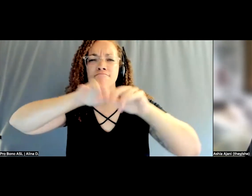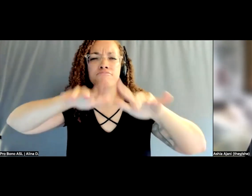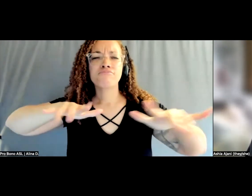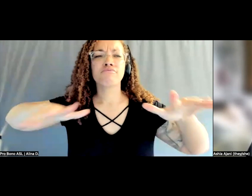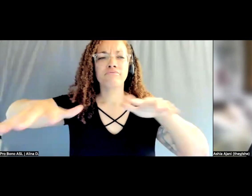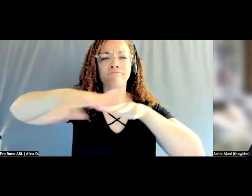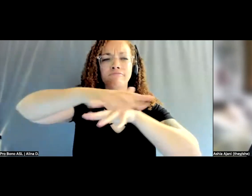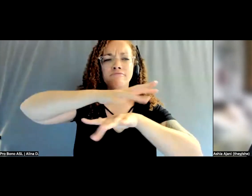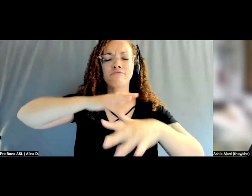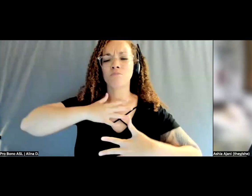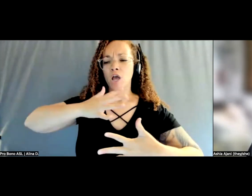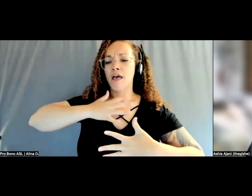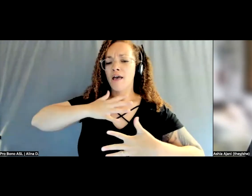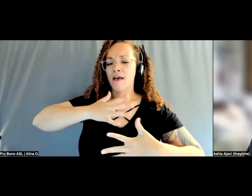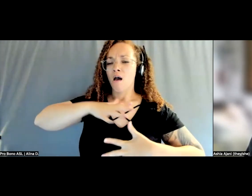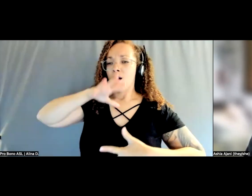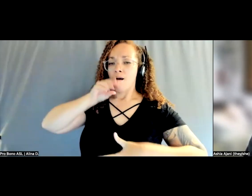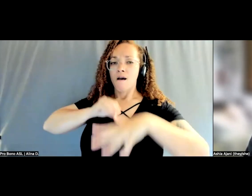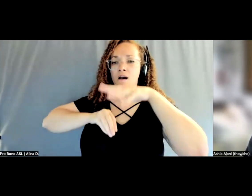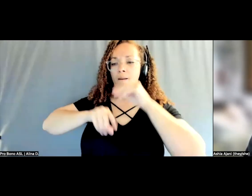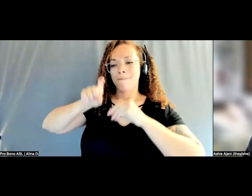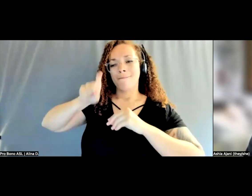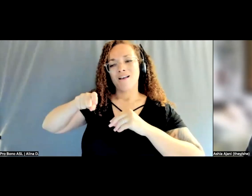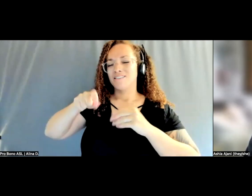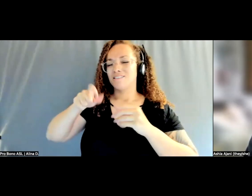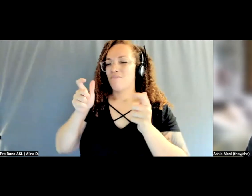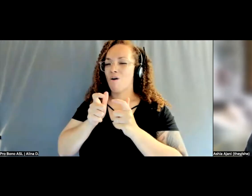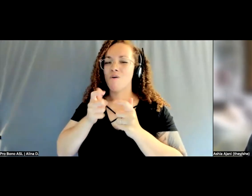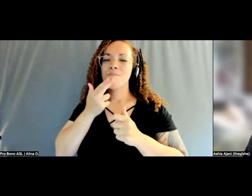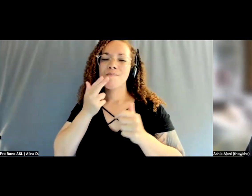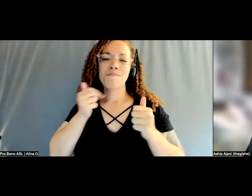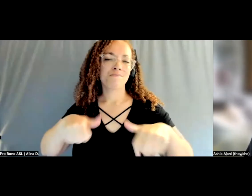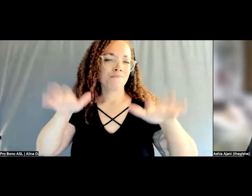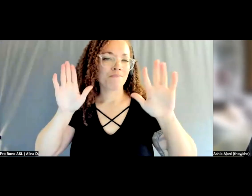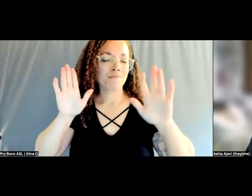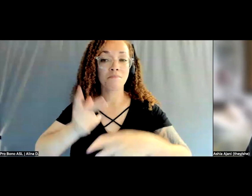be had for a small blessing. golden ghastly spray. borrowed time, anyways.